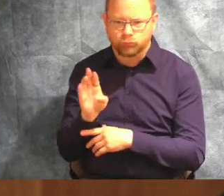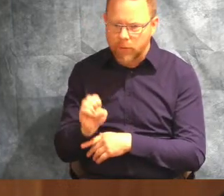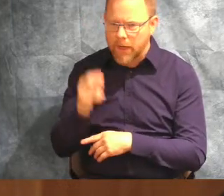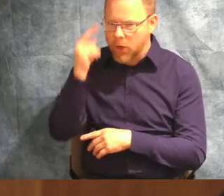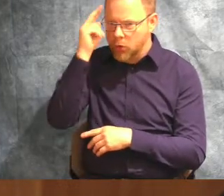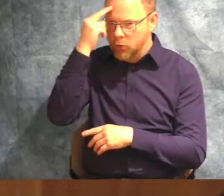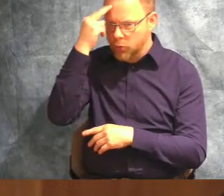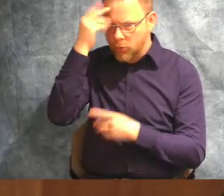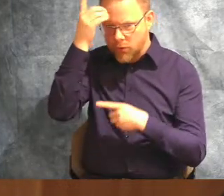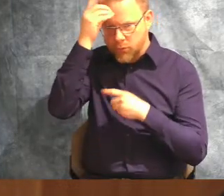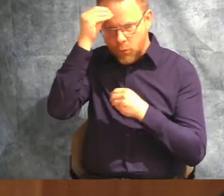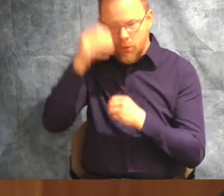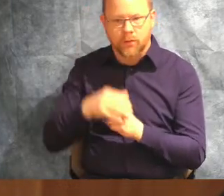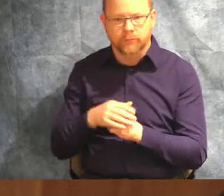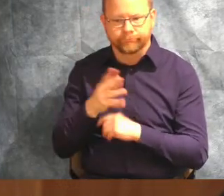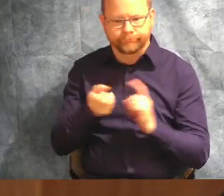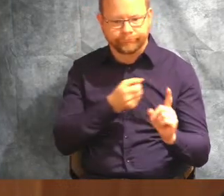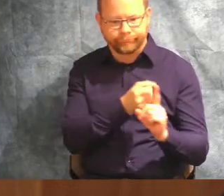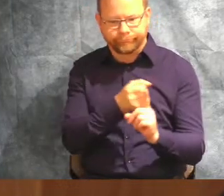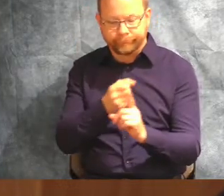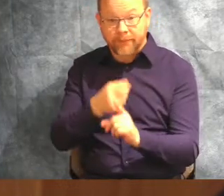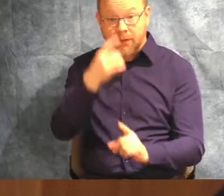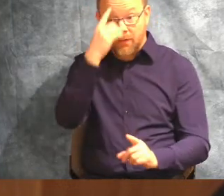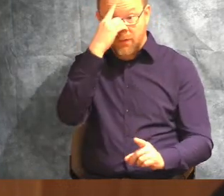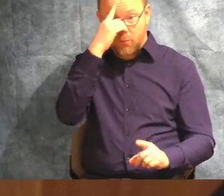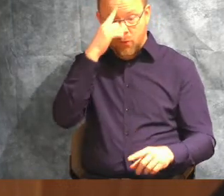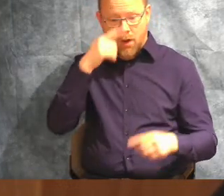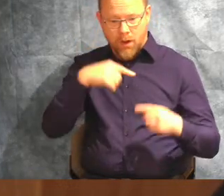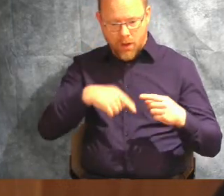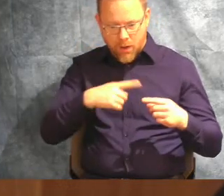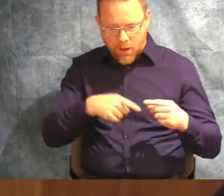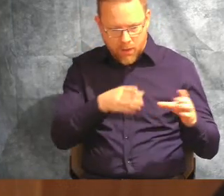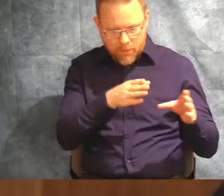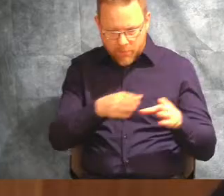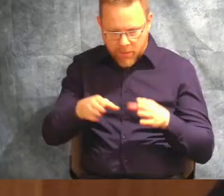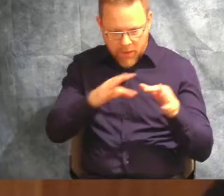speech disorder that affects the brain's ability to plan and coordinate the motor movements